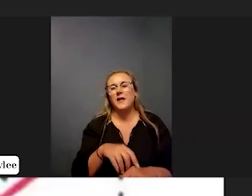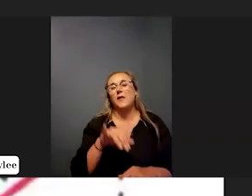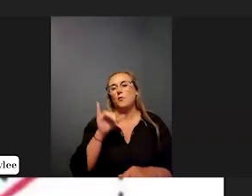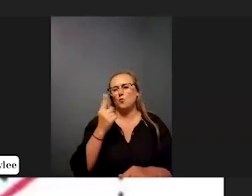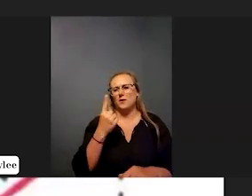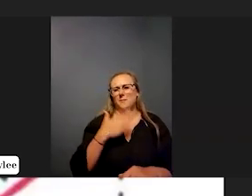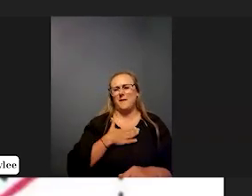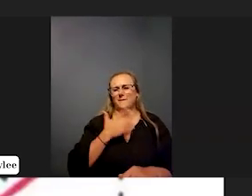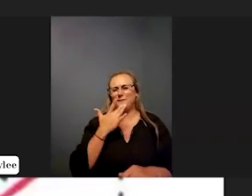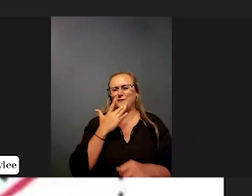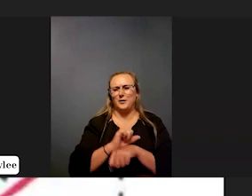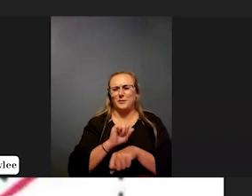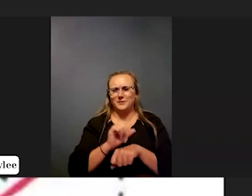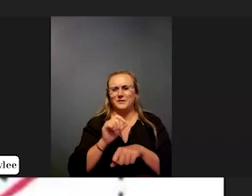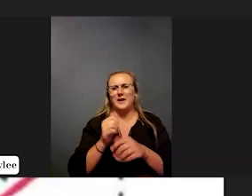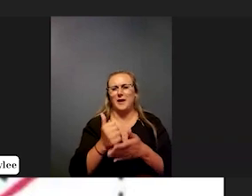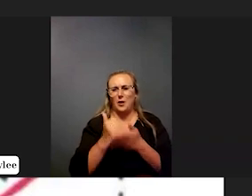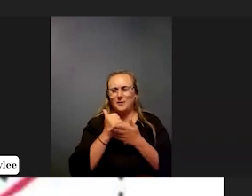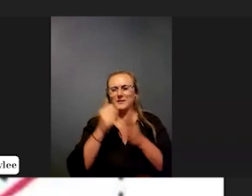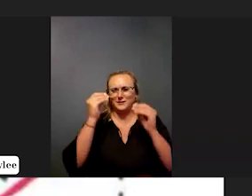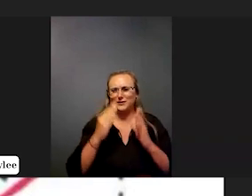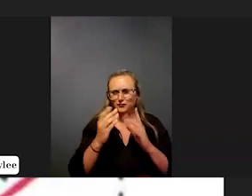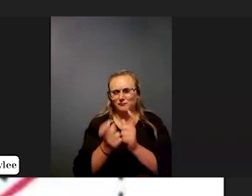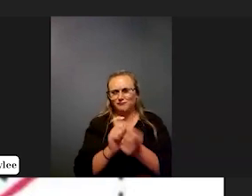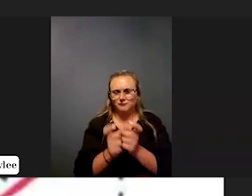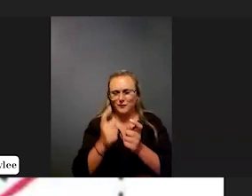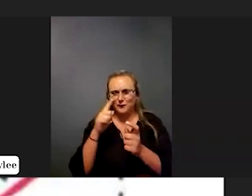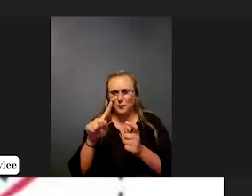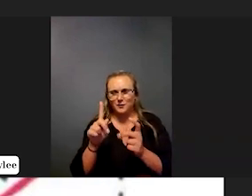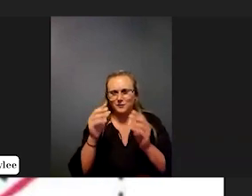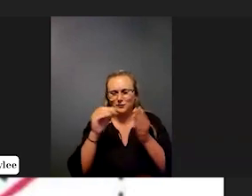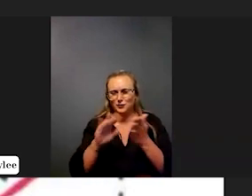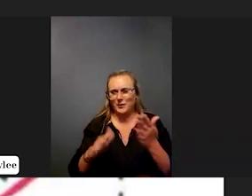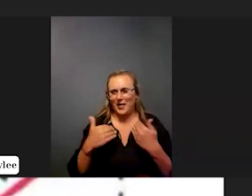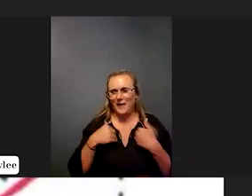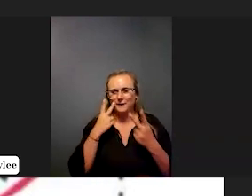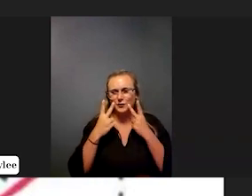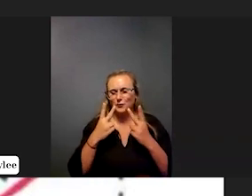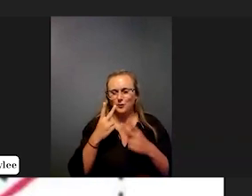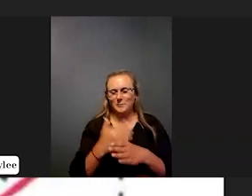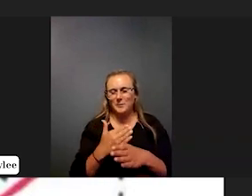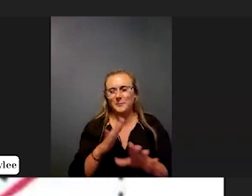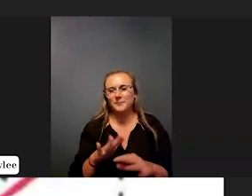In which we have degrees, newtons, arrows and directional arrows that are all bringing specific information.